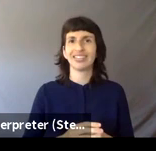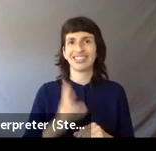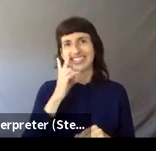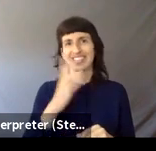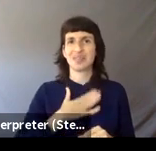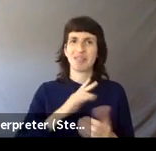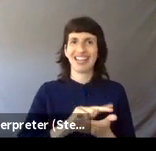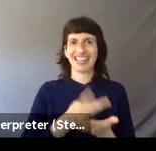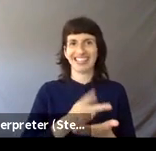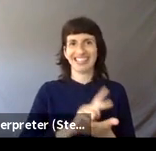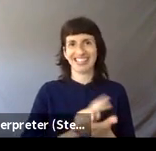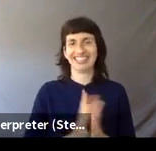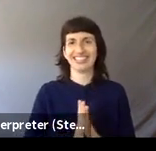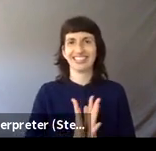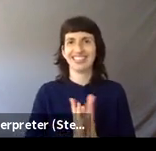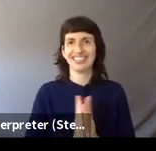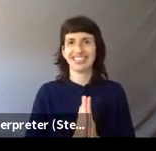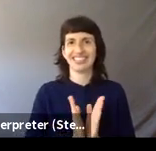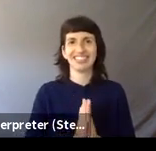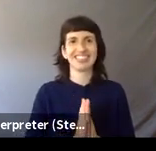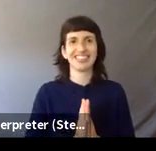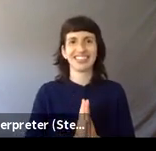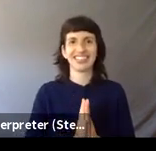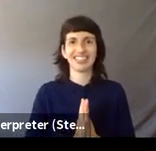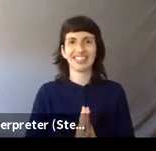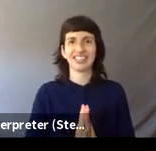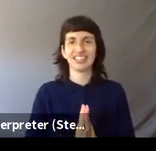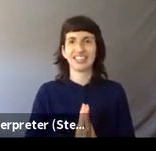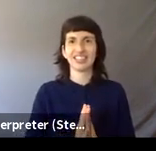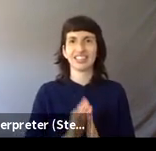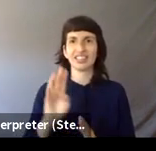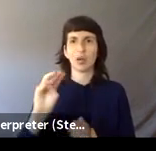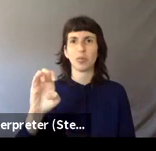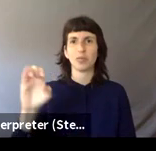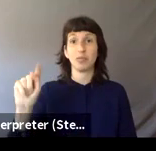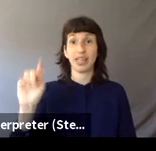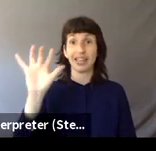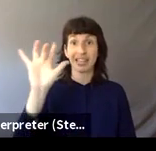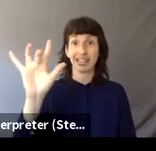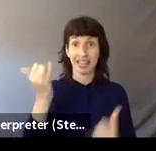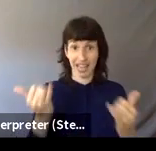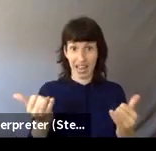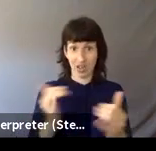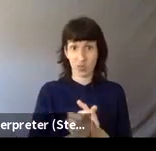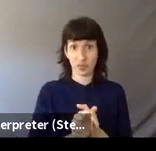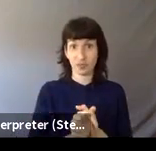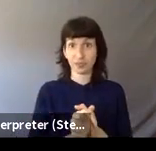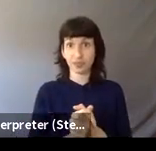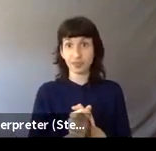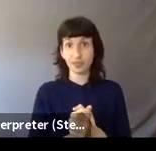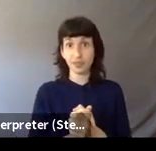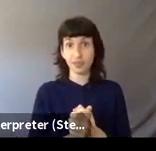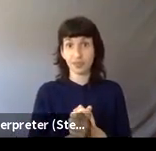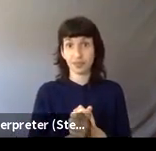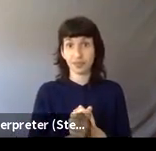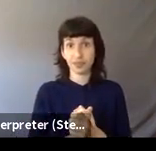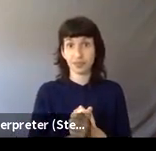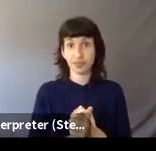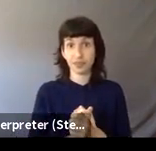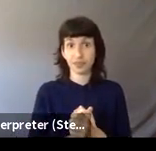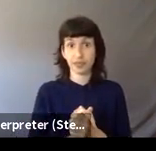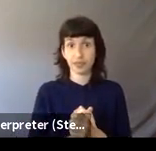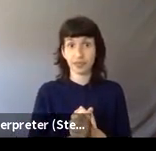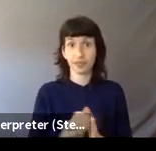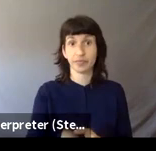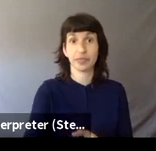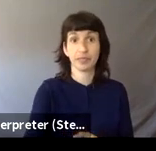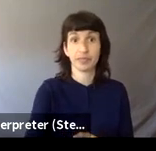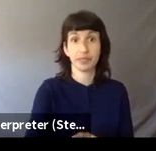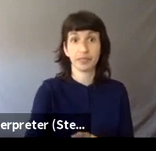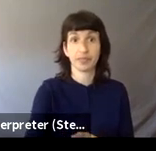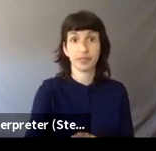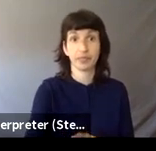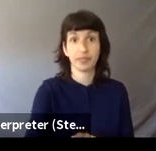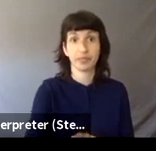So you'd have to do it live. The other thing, though, is once you have a meet, so I'm going to click meet just so we can see.